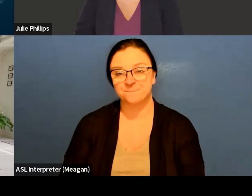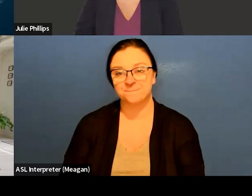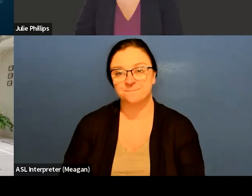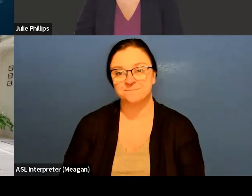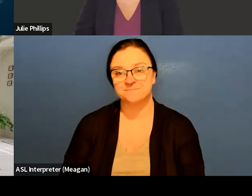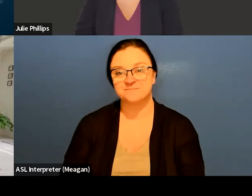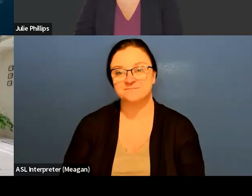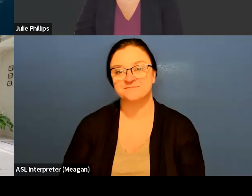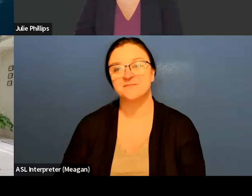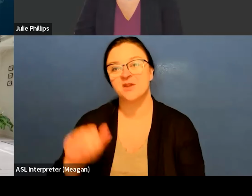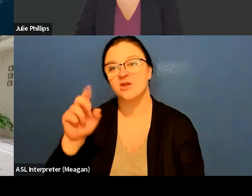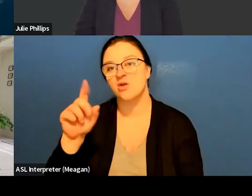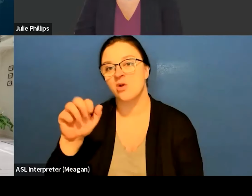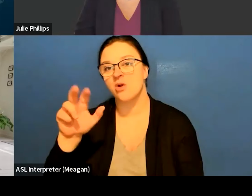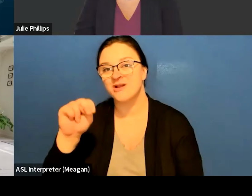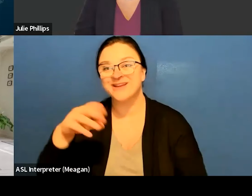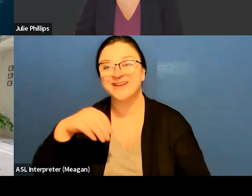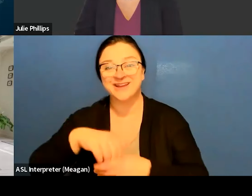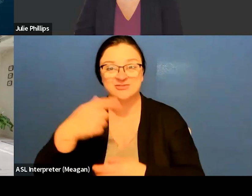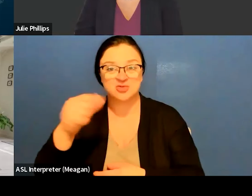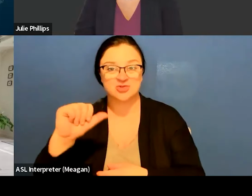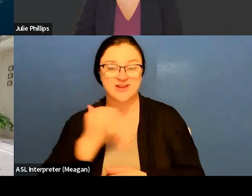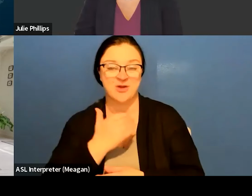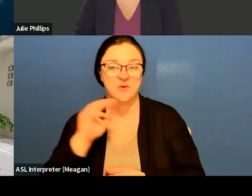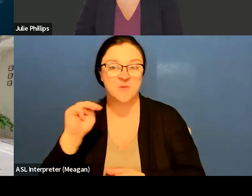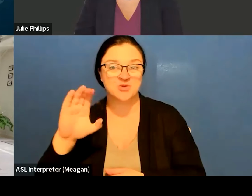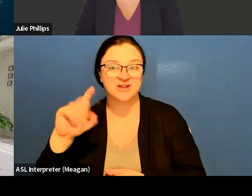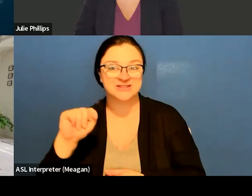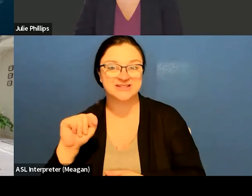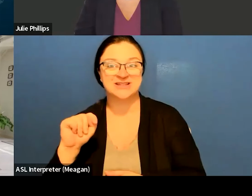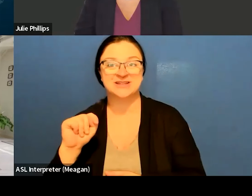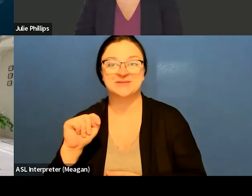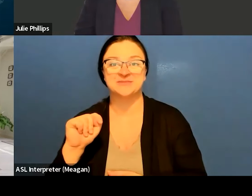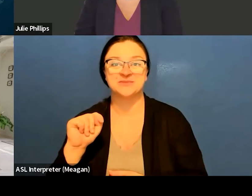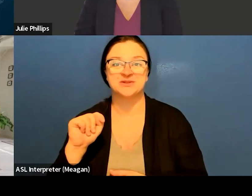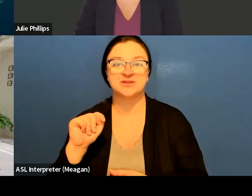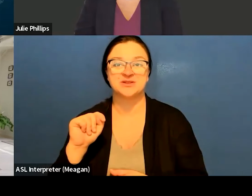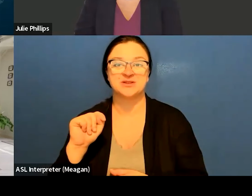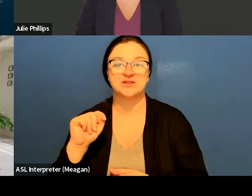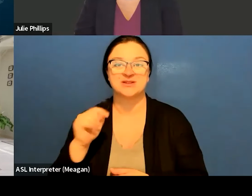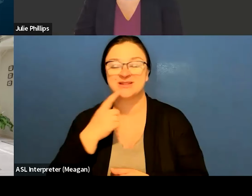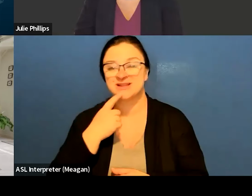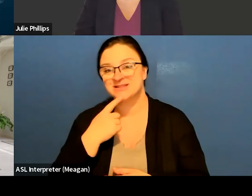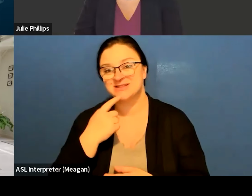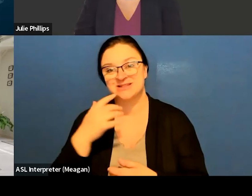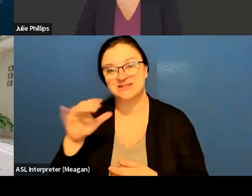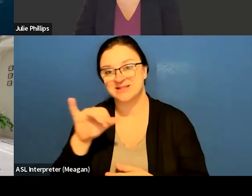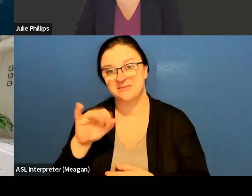So in Georgia, you know, our local crisis teams use the the CALOCUS, whether it's a child at the house or in a school setting,